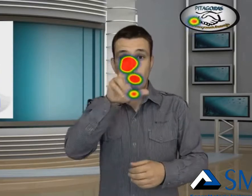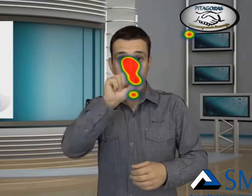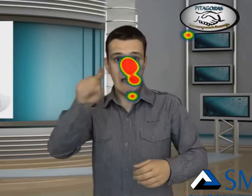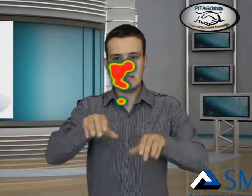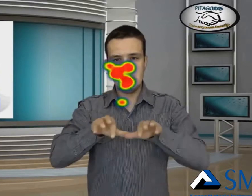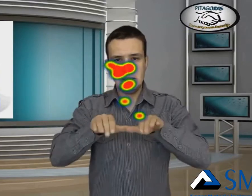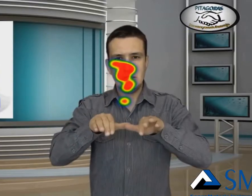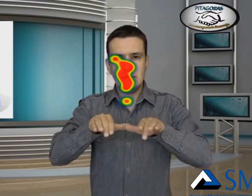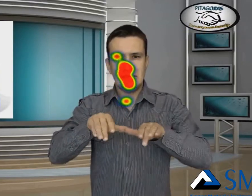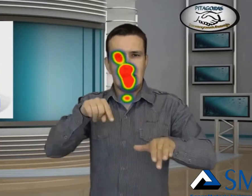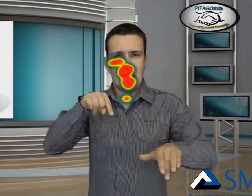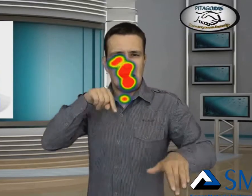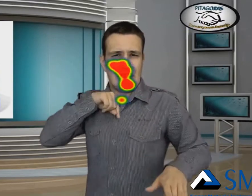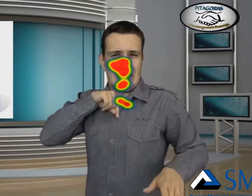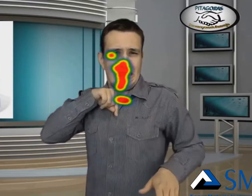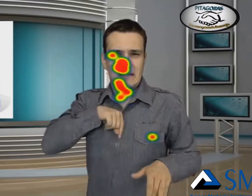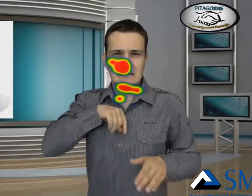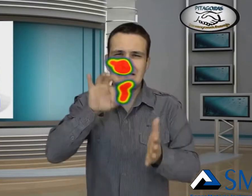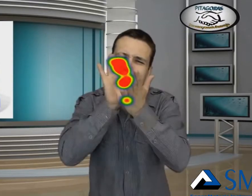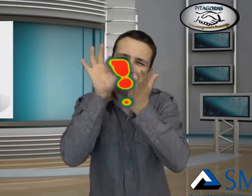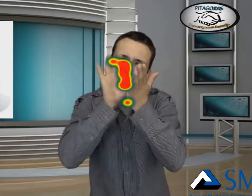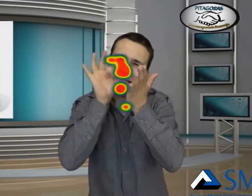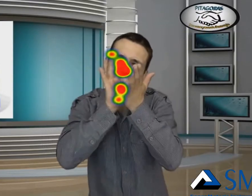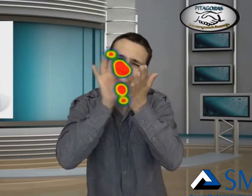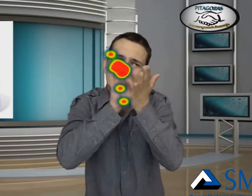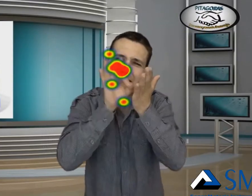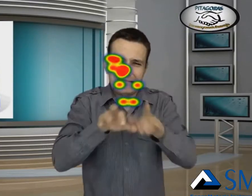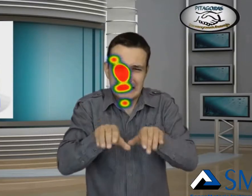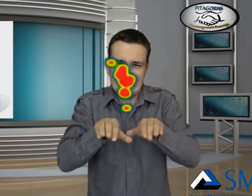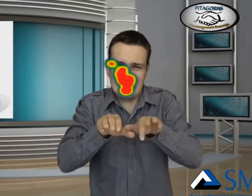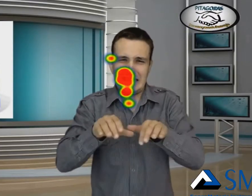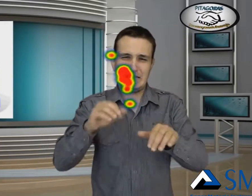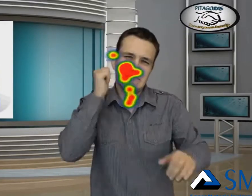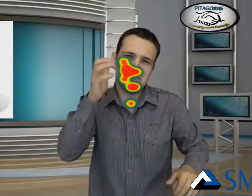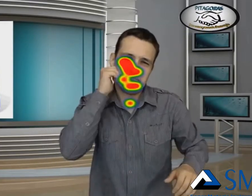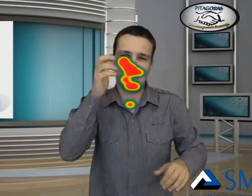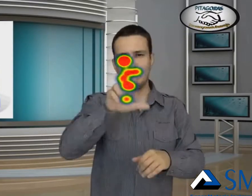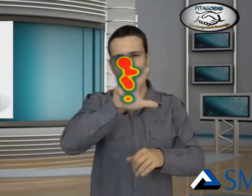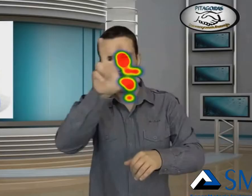which is the focal point area encompassing all factors affecting the perception of the message.